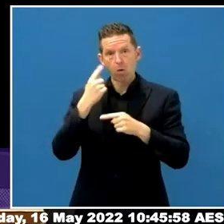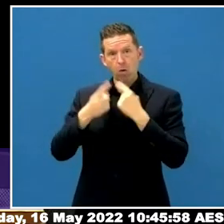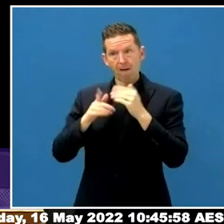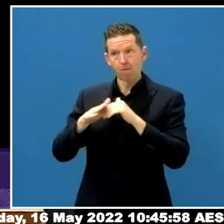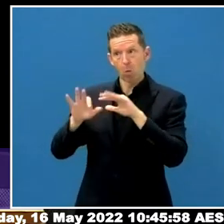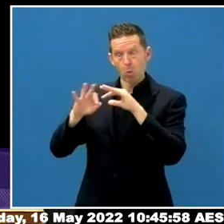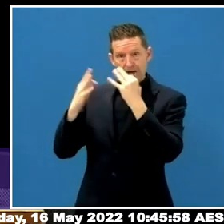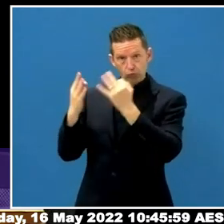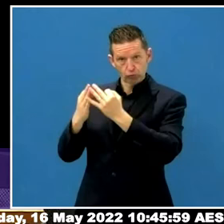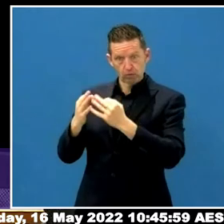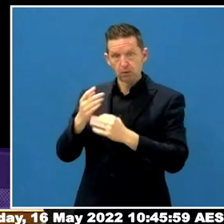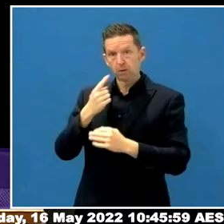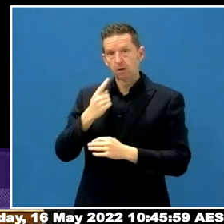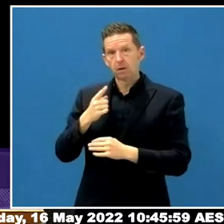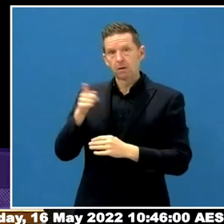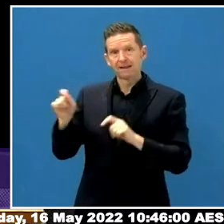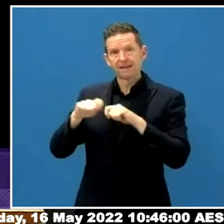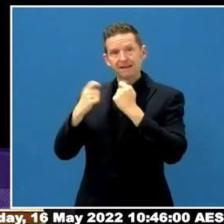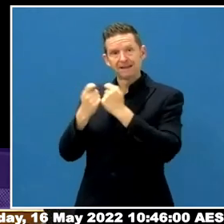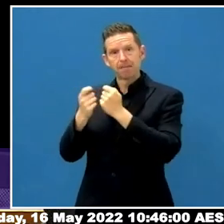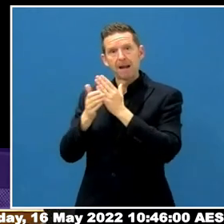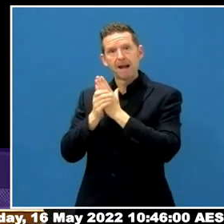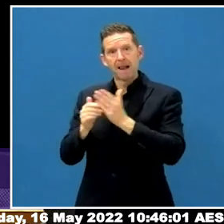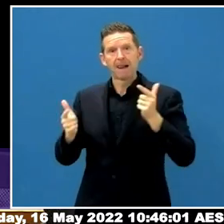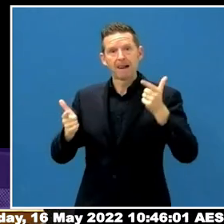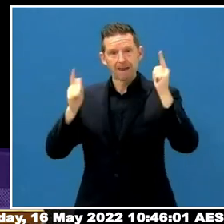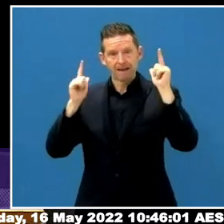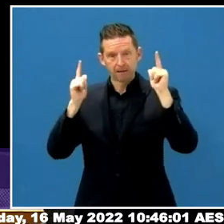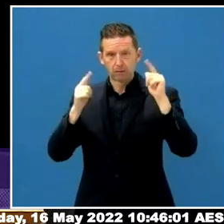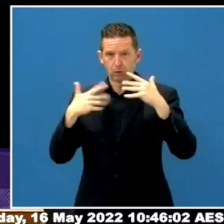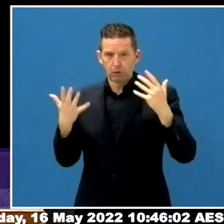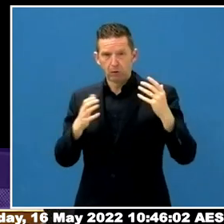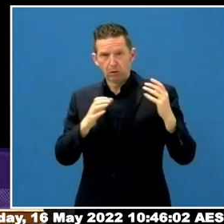would take on substantial administrative and financial responsibilities.